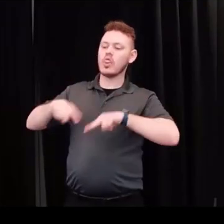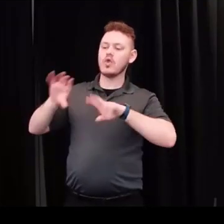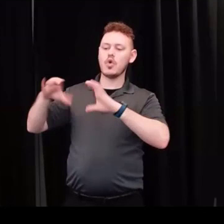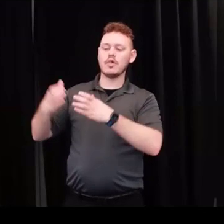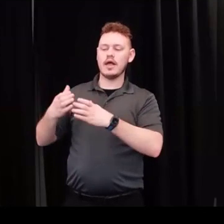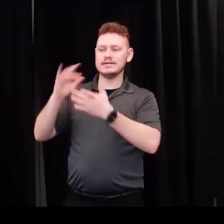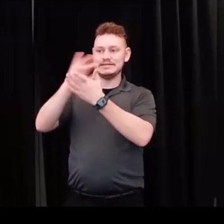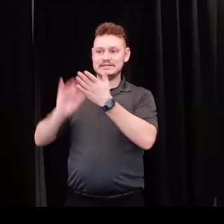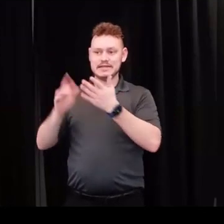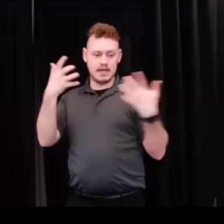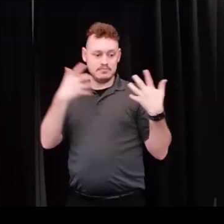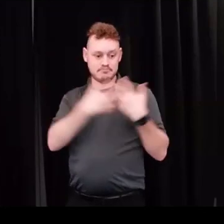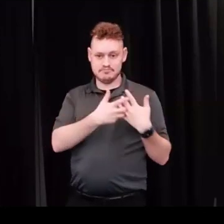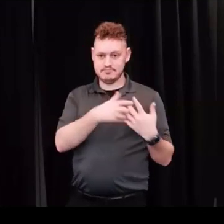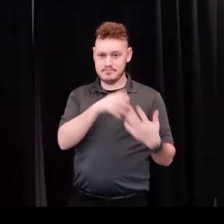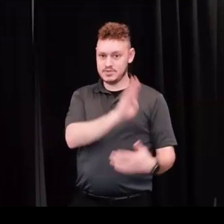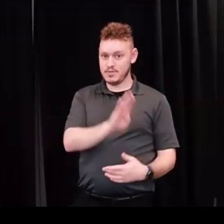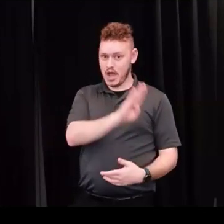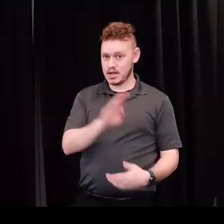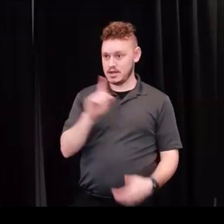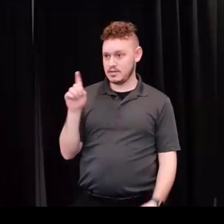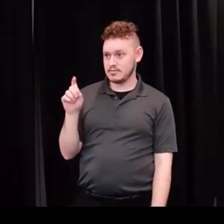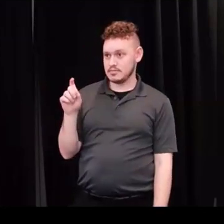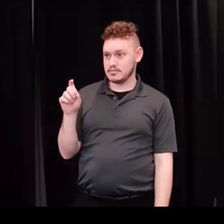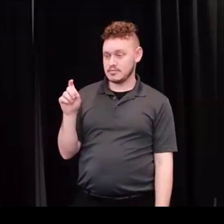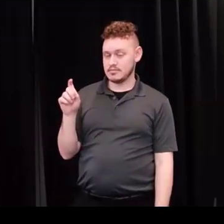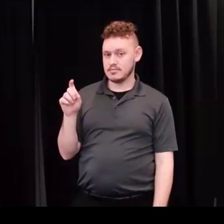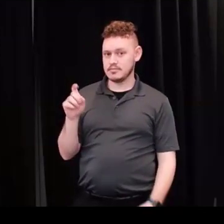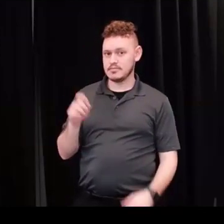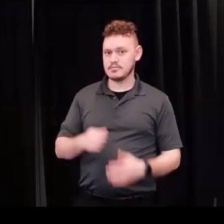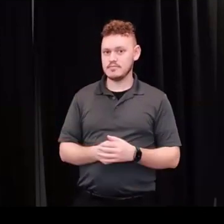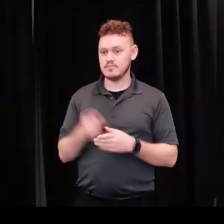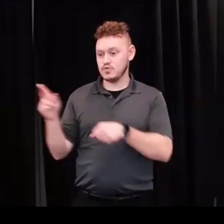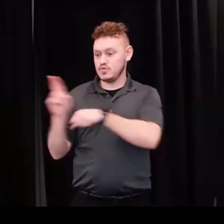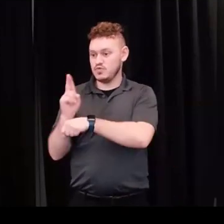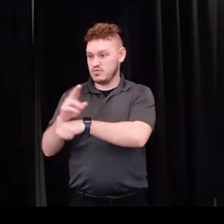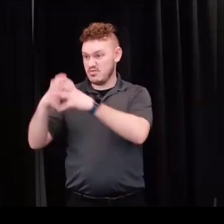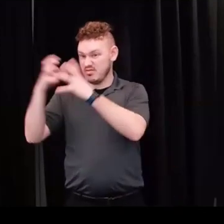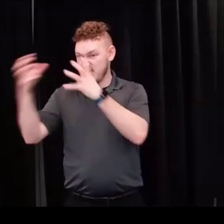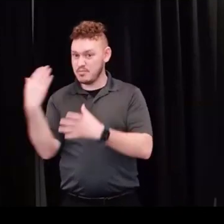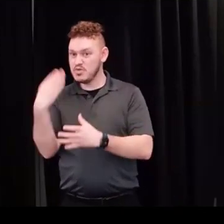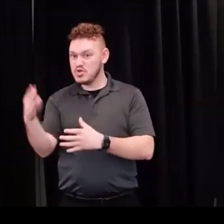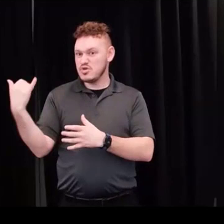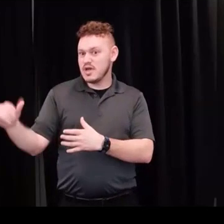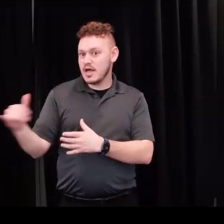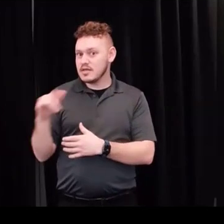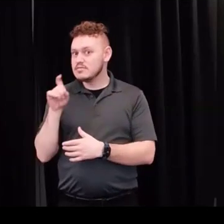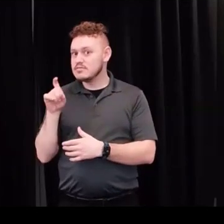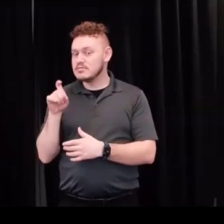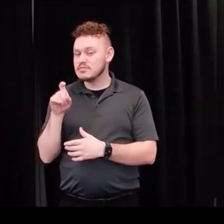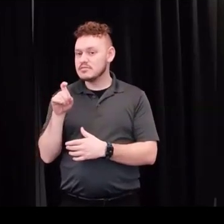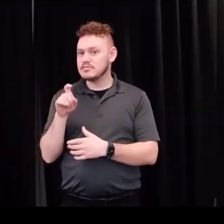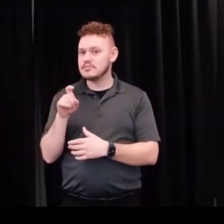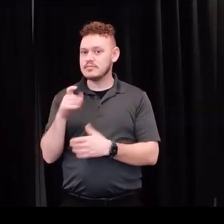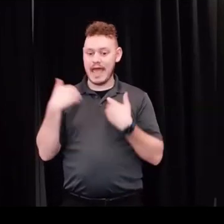for Mr. Body? You know, are you using lots of blue and yellow? Do you have captions in your